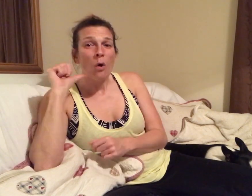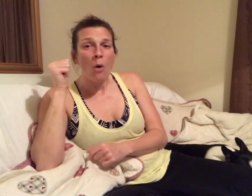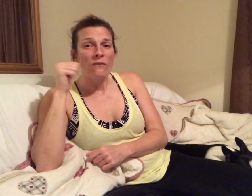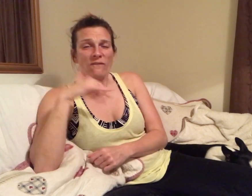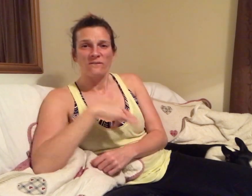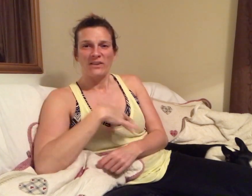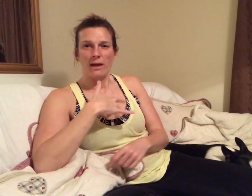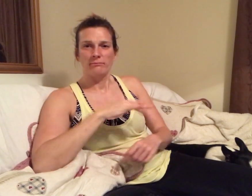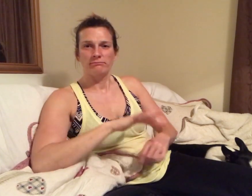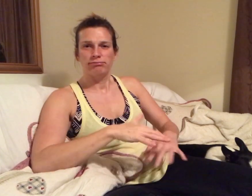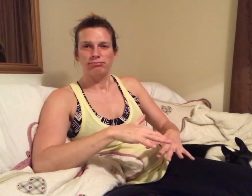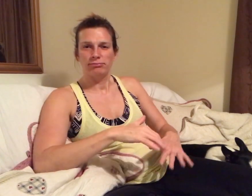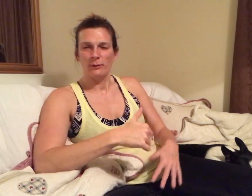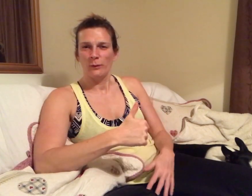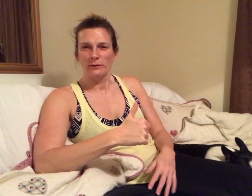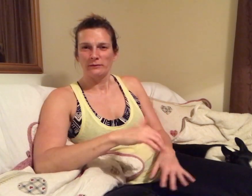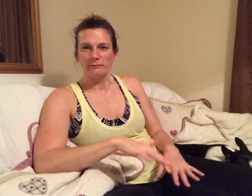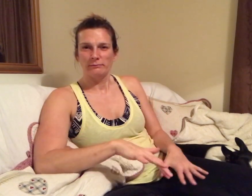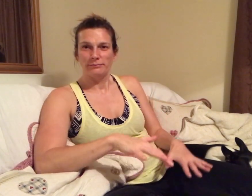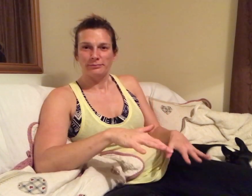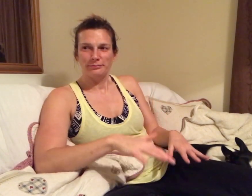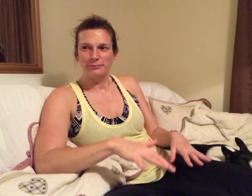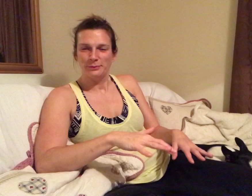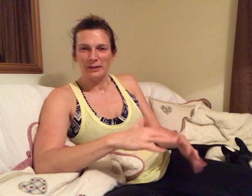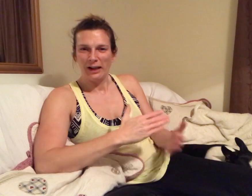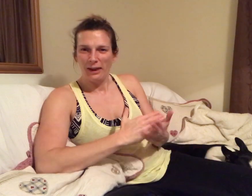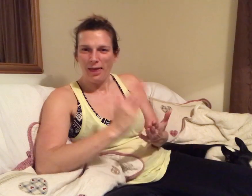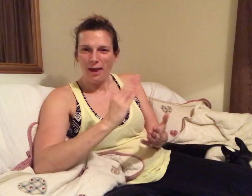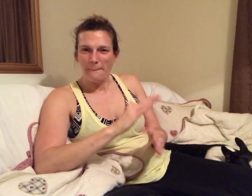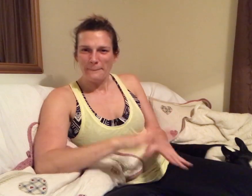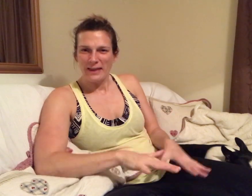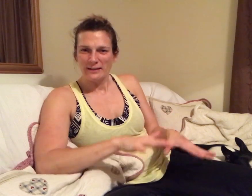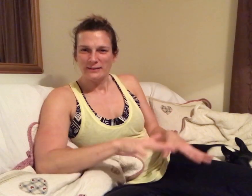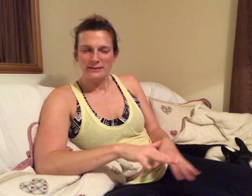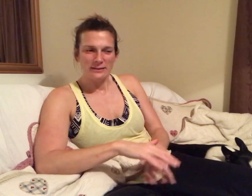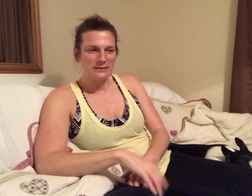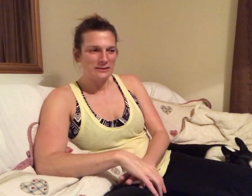so I turn the hearing aids off and feel the vibrations instead, the base.... Which is clearer!